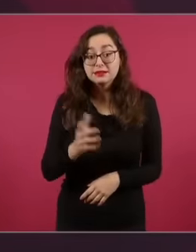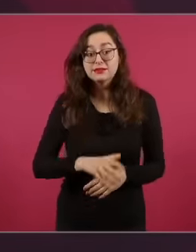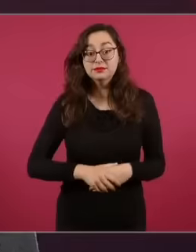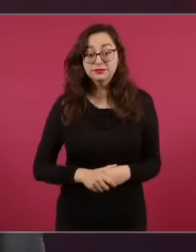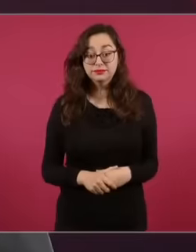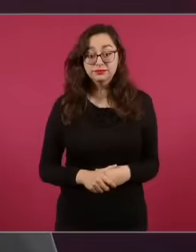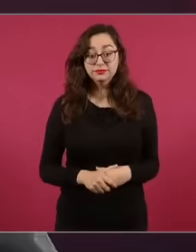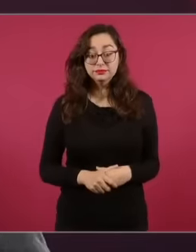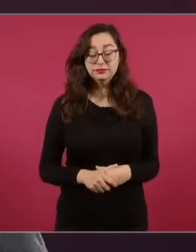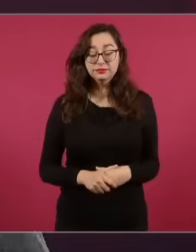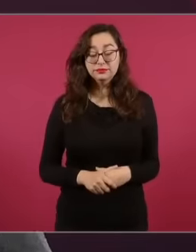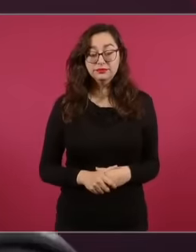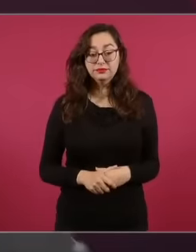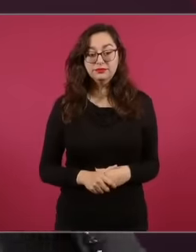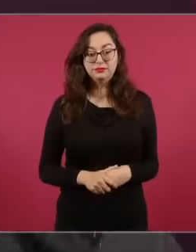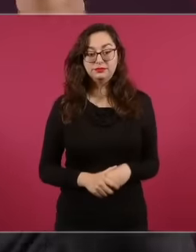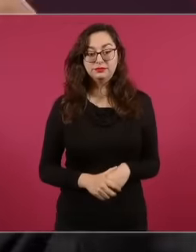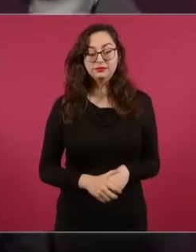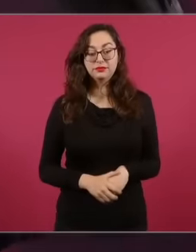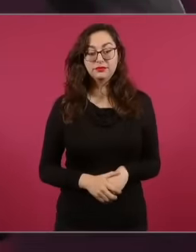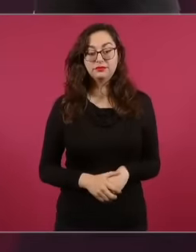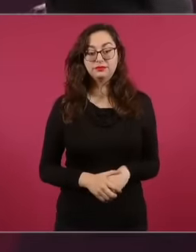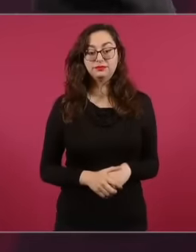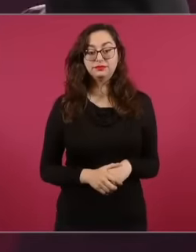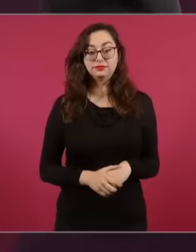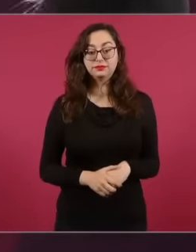In addition, the method that I use to